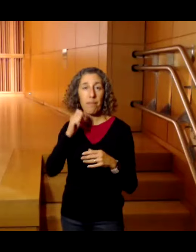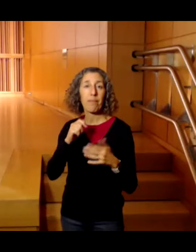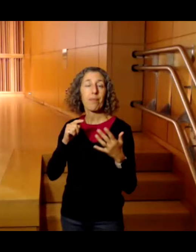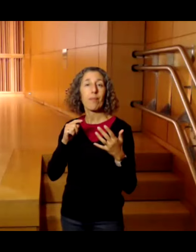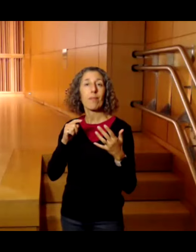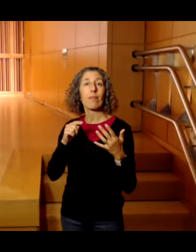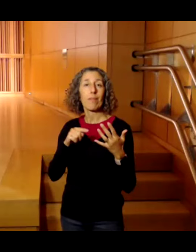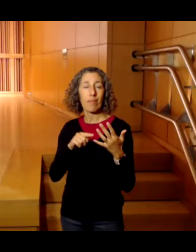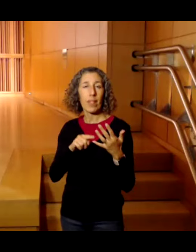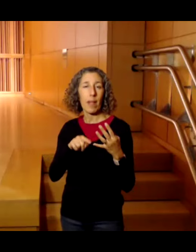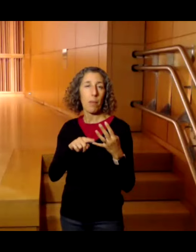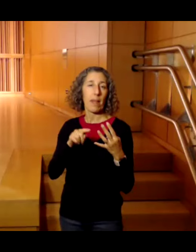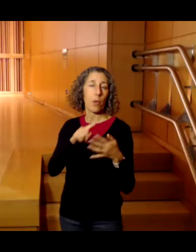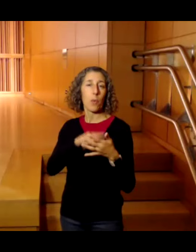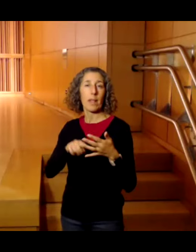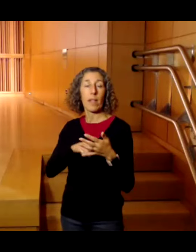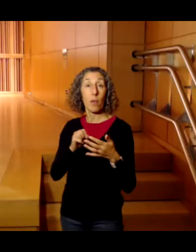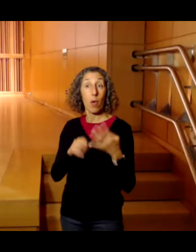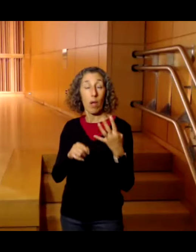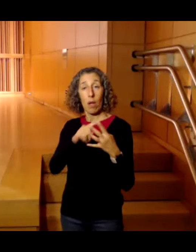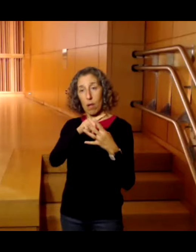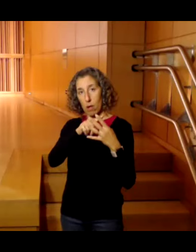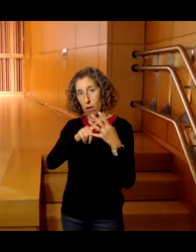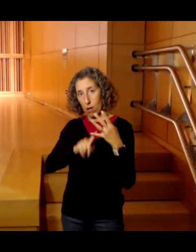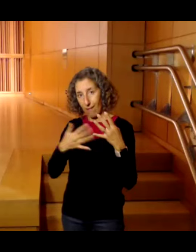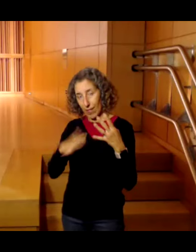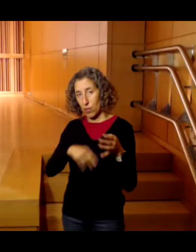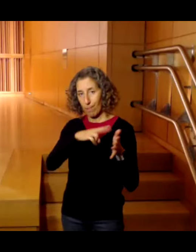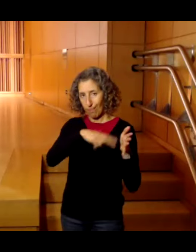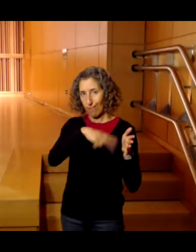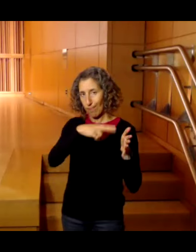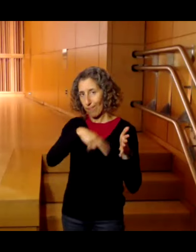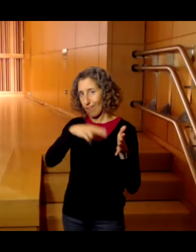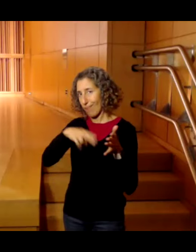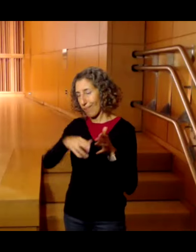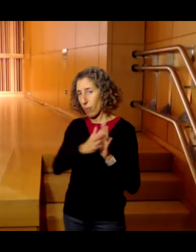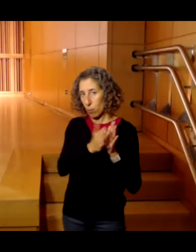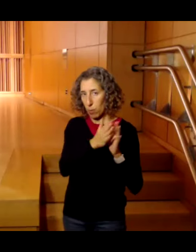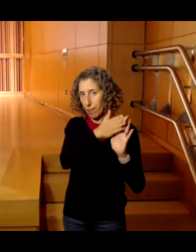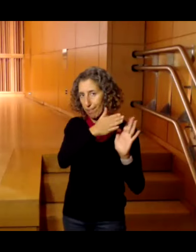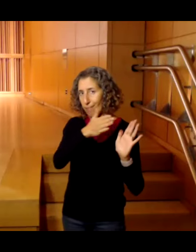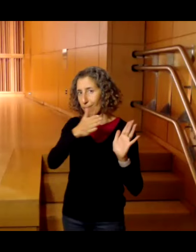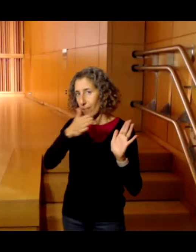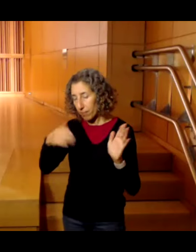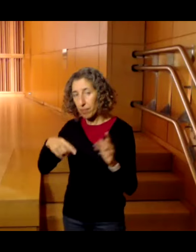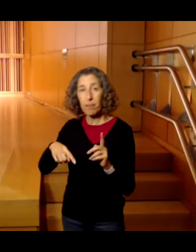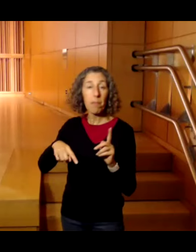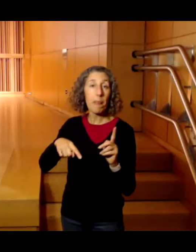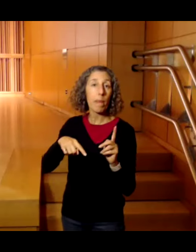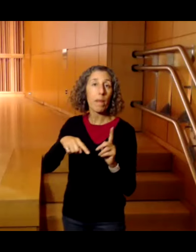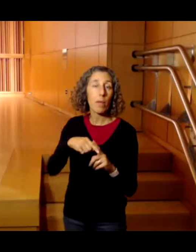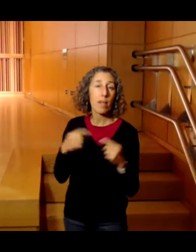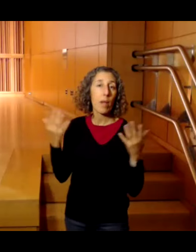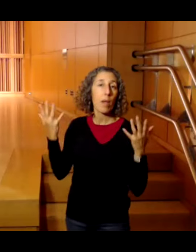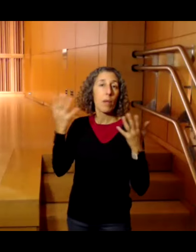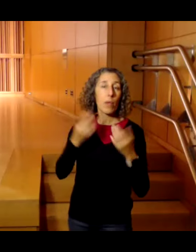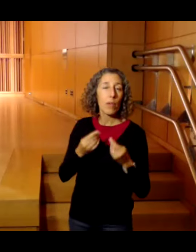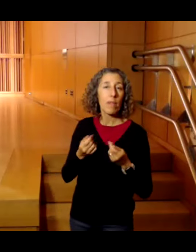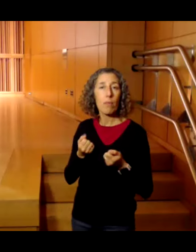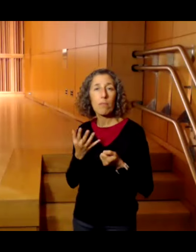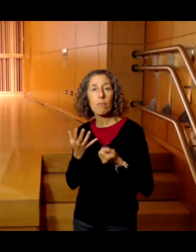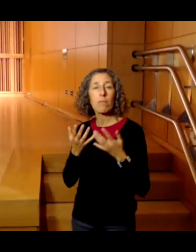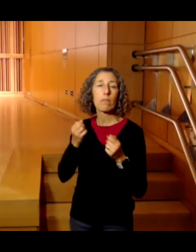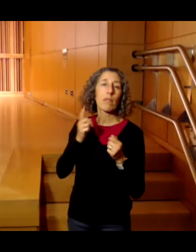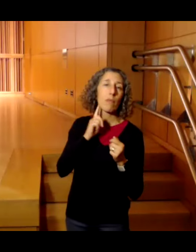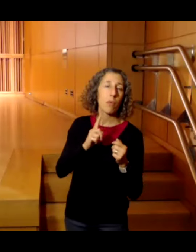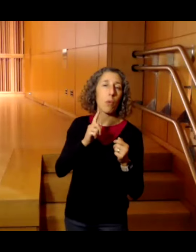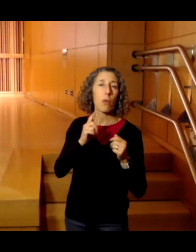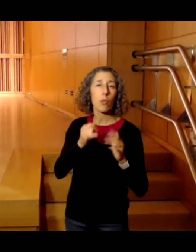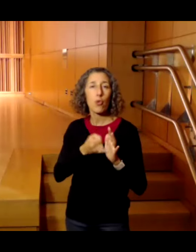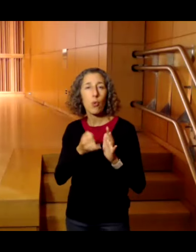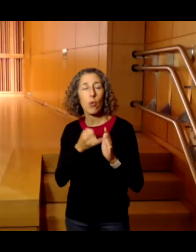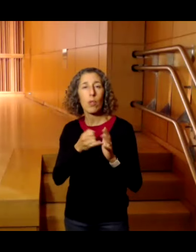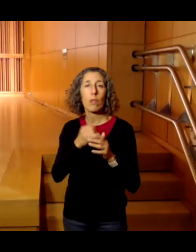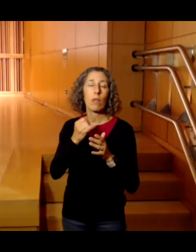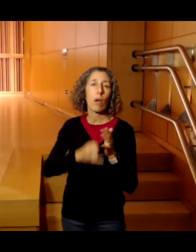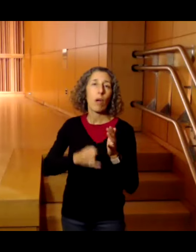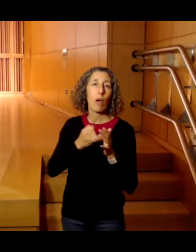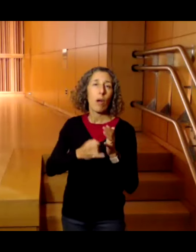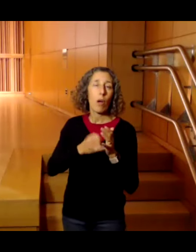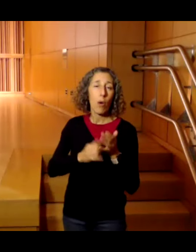critique. Now, add to this… inimitable catalog of books, scores of beautifully wrought essays, and scholarly journals, art catalogs, and literary magazines.